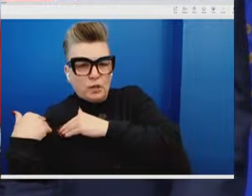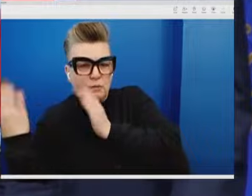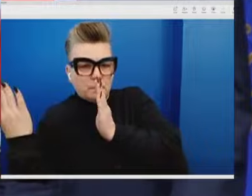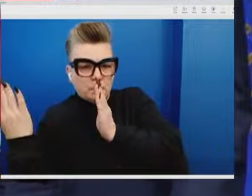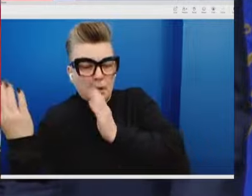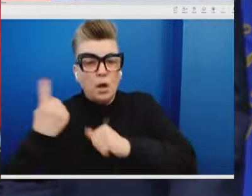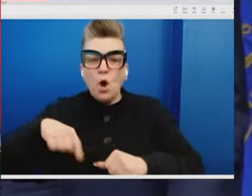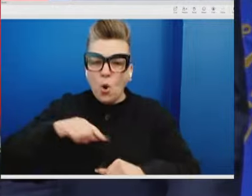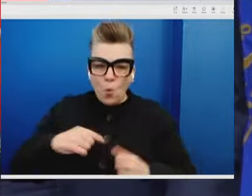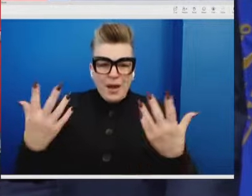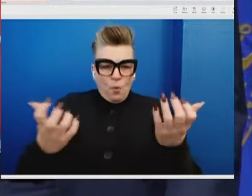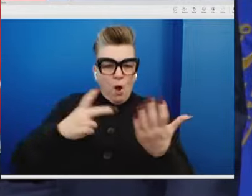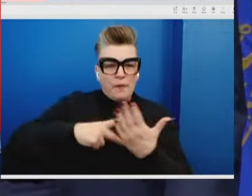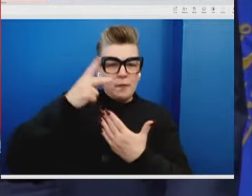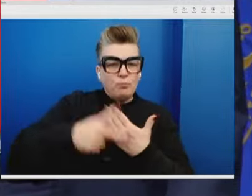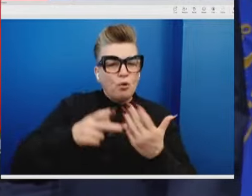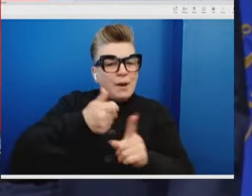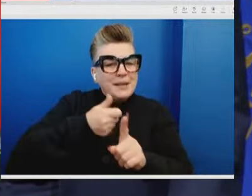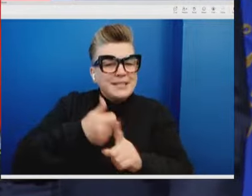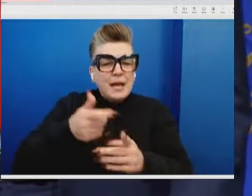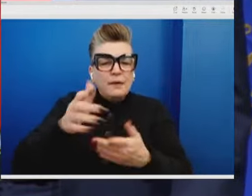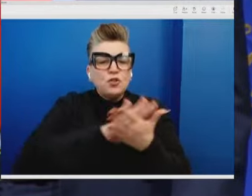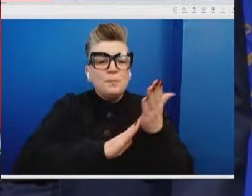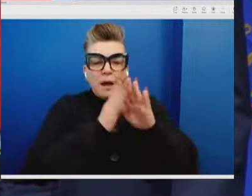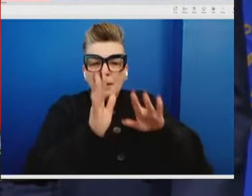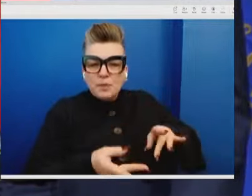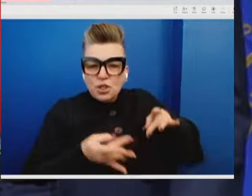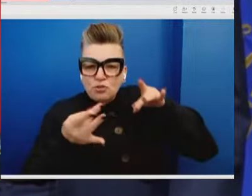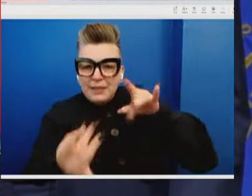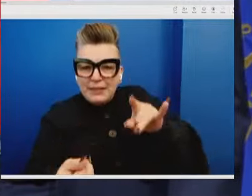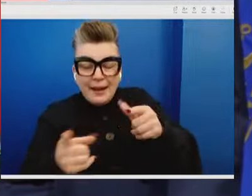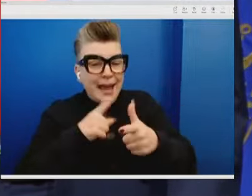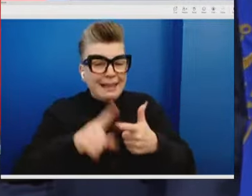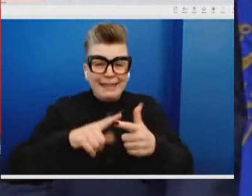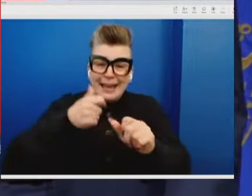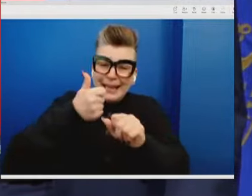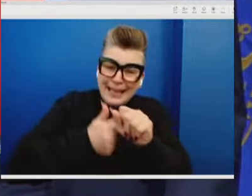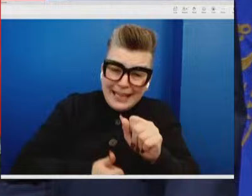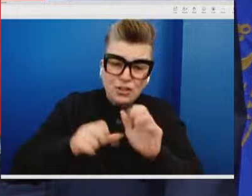to experience that across 50 states -- no longer customization that's happening inside of states.